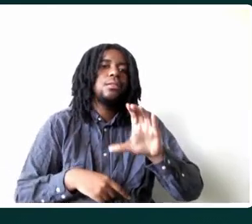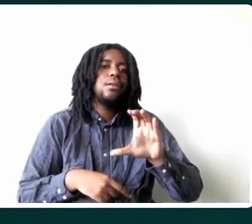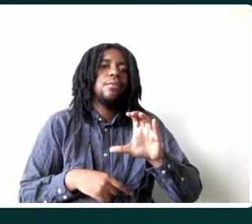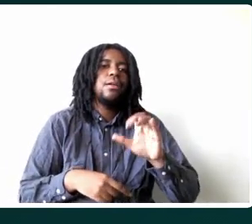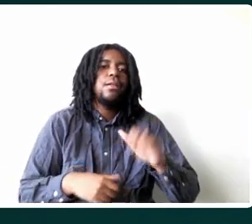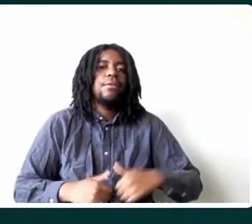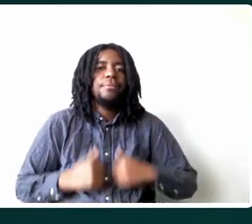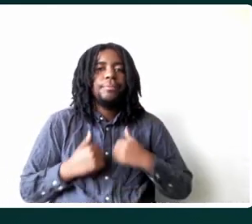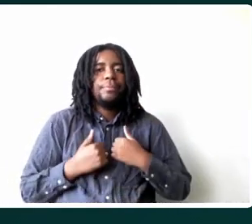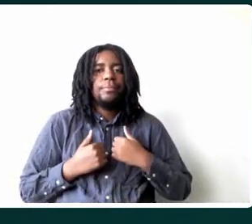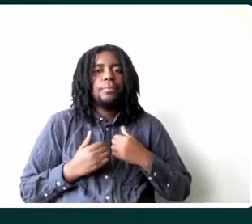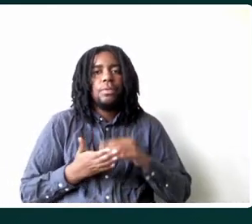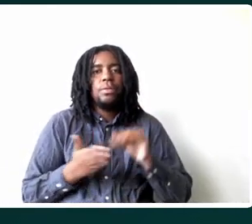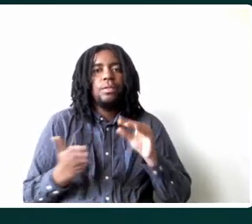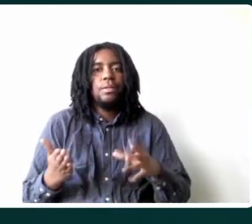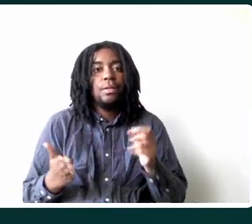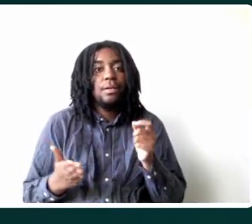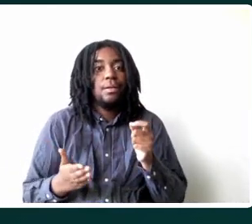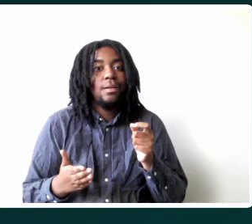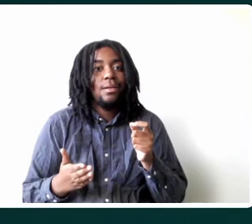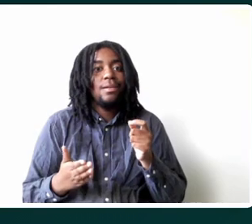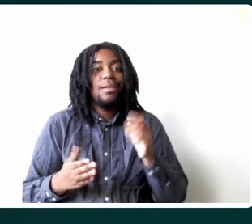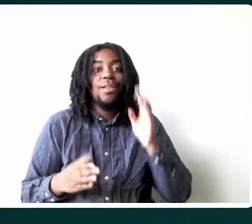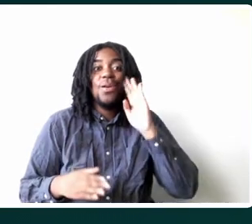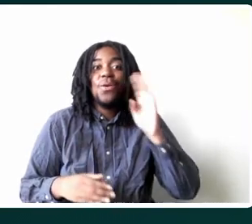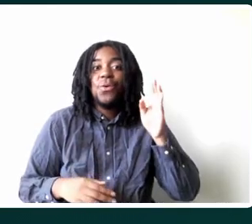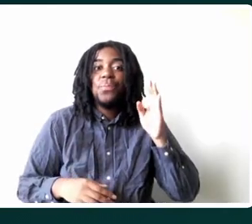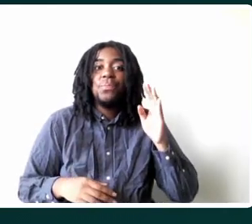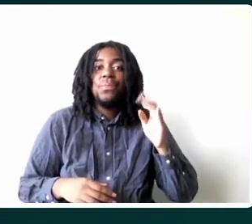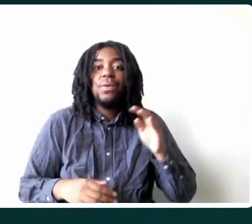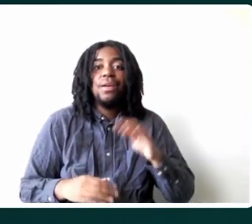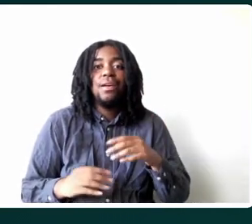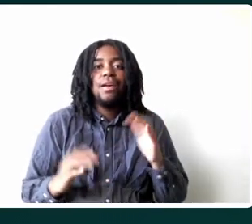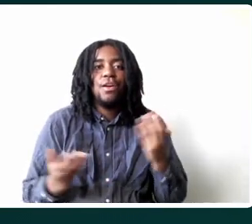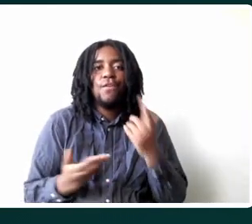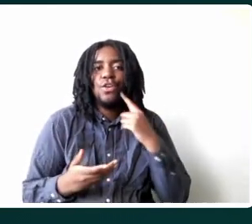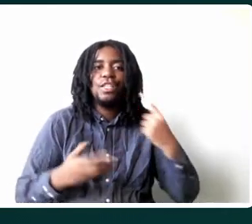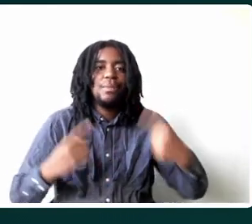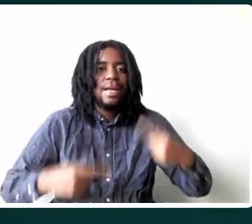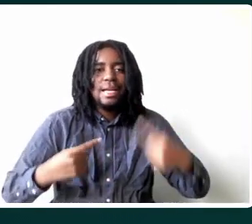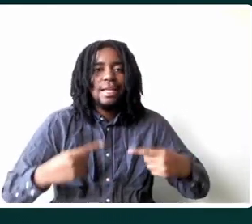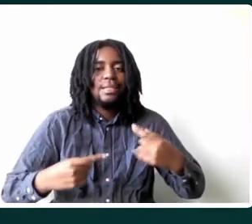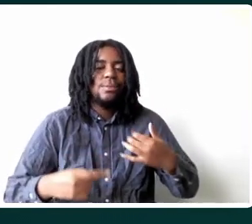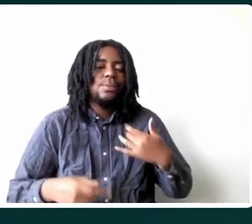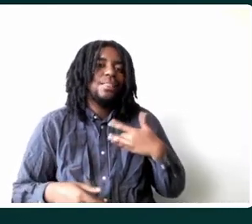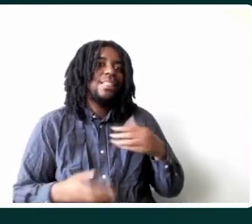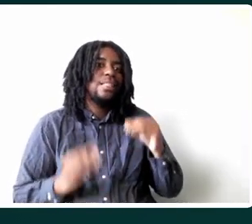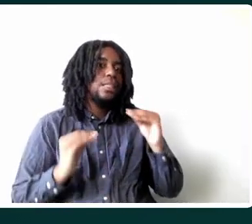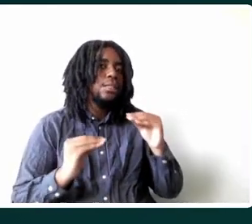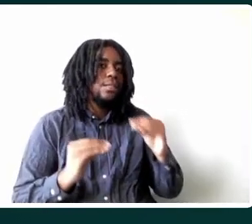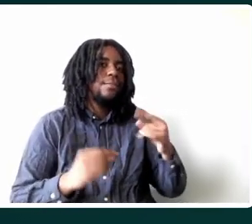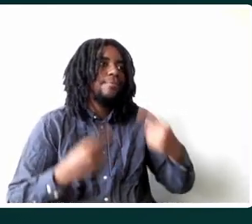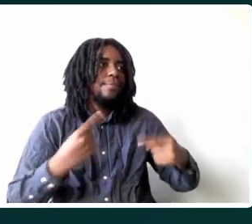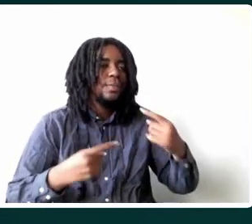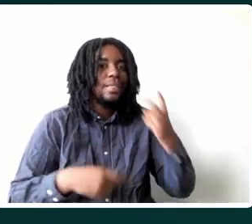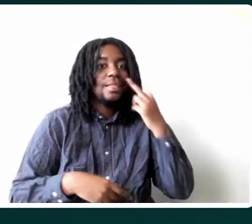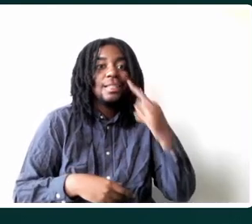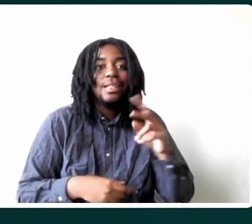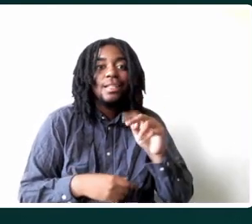immediately said, "Hello, I'm here for the debate." Because we often teach that that's what civic dialogue means. They see that on cable news, they see that around them.